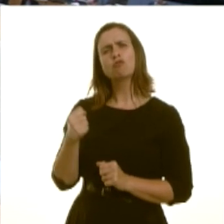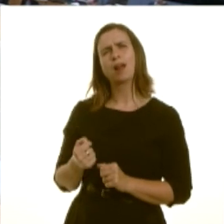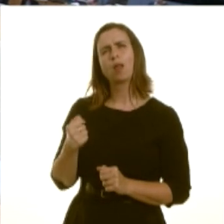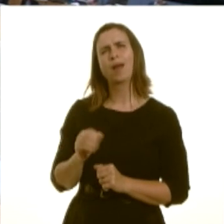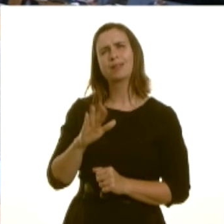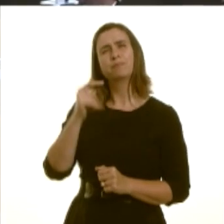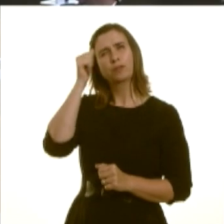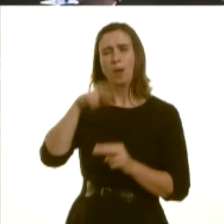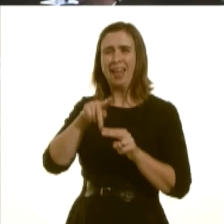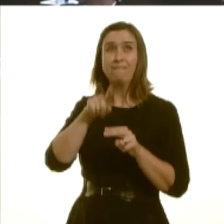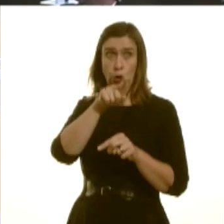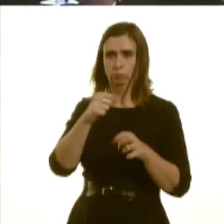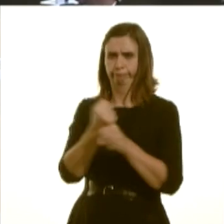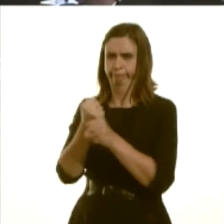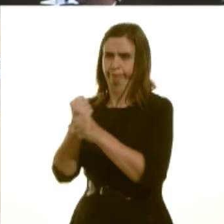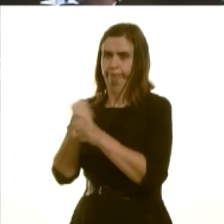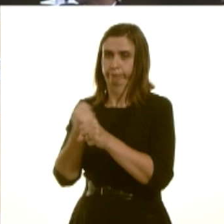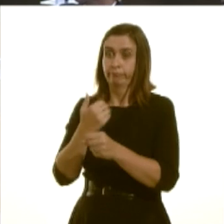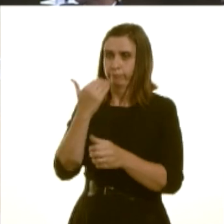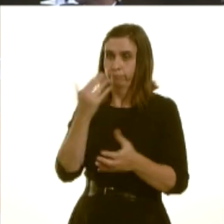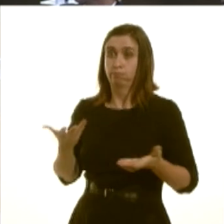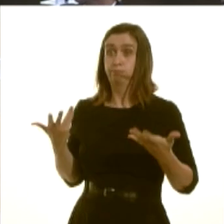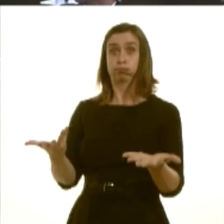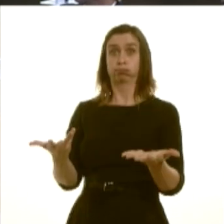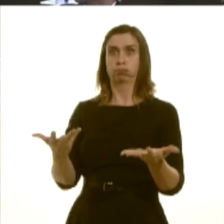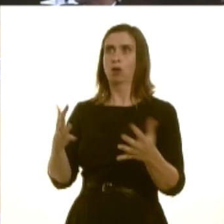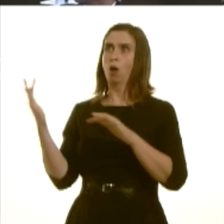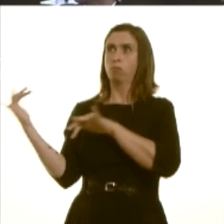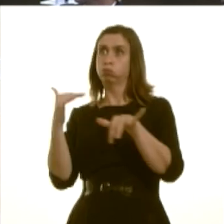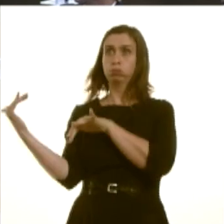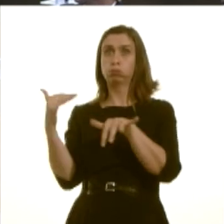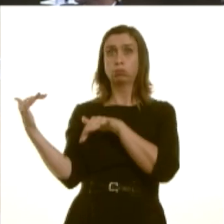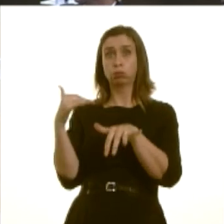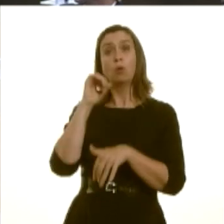build it, they will come. For the past three years, the additional services between Fishguard